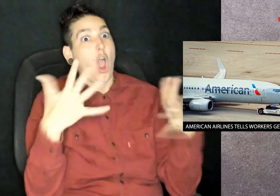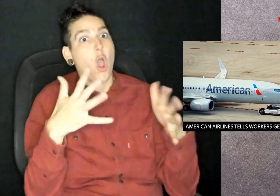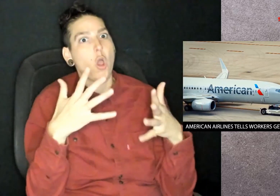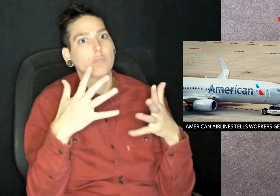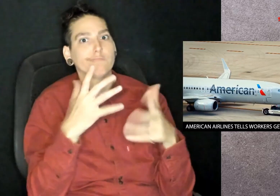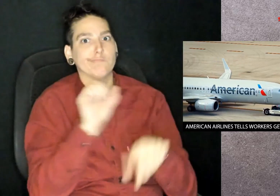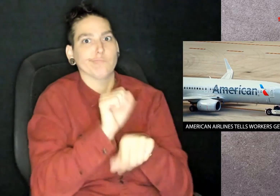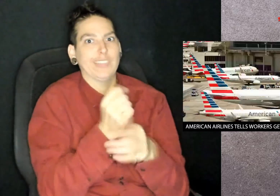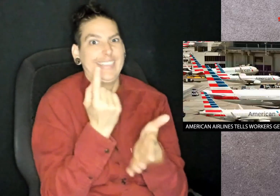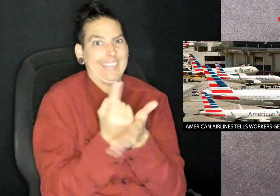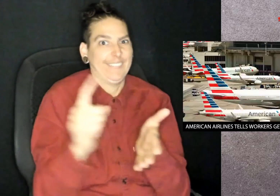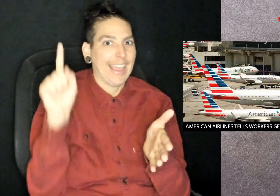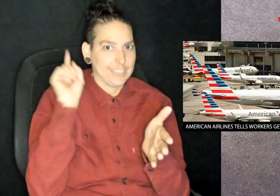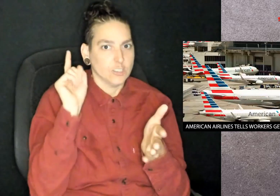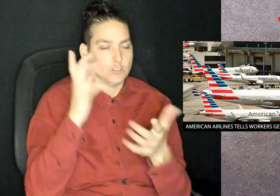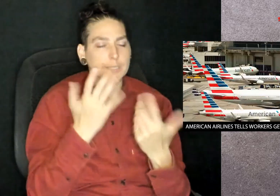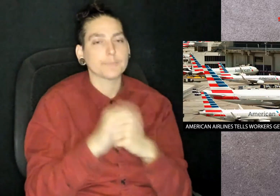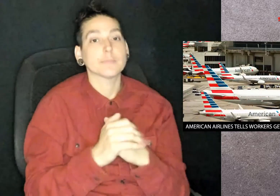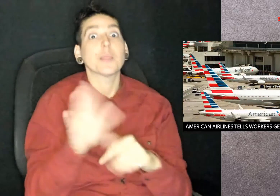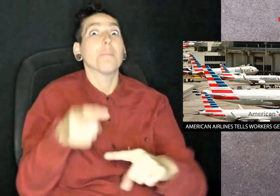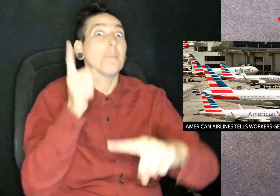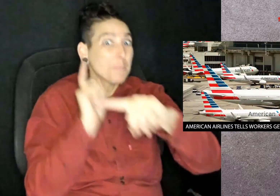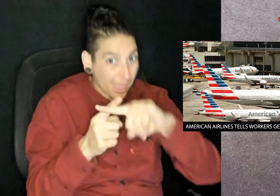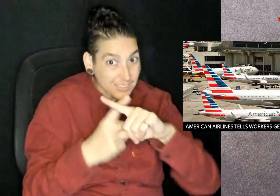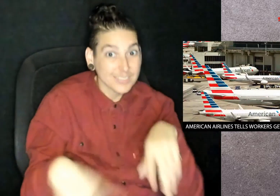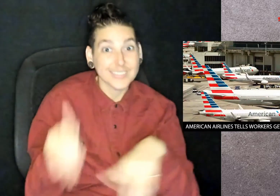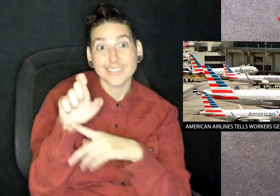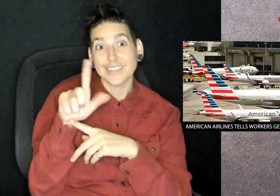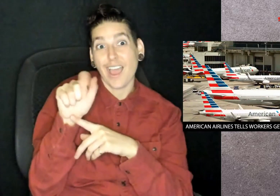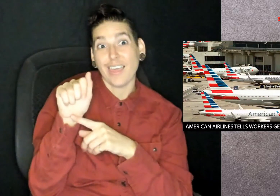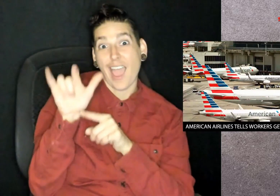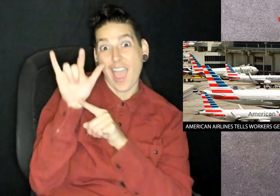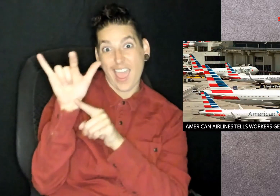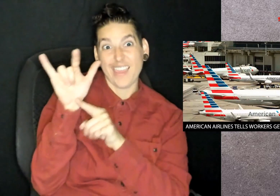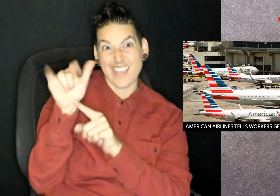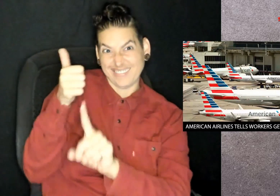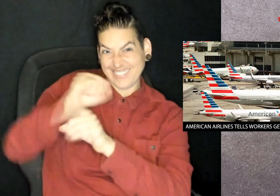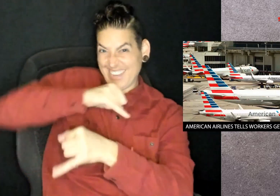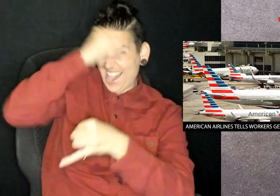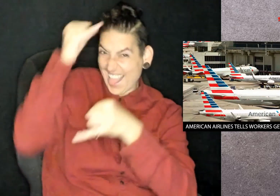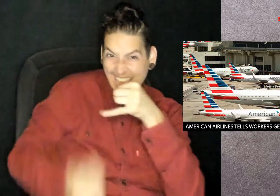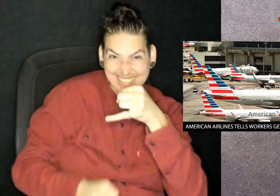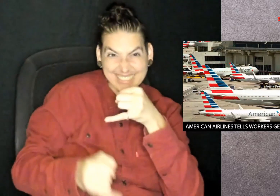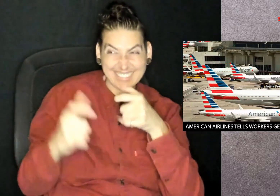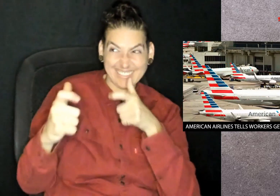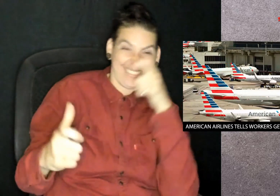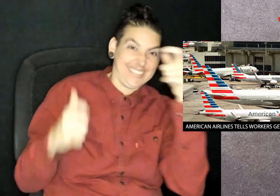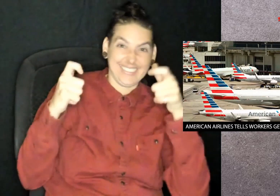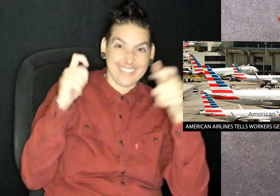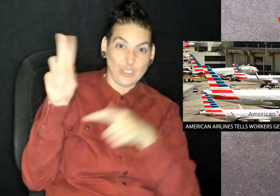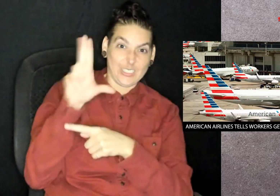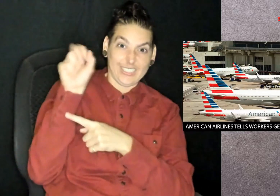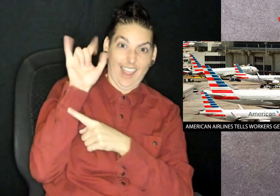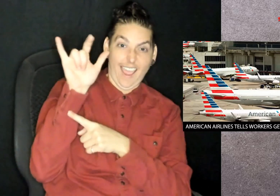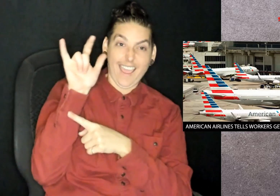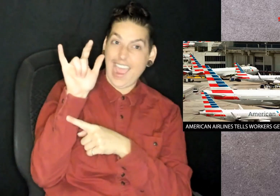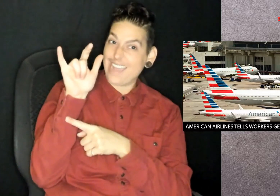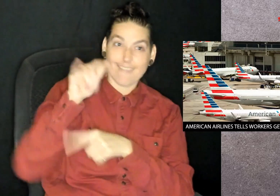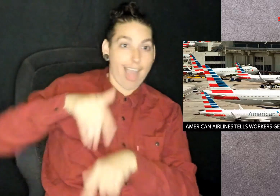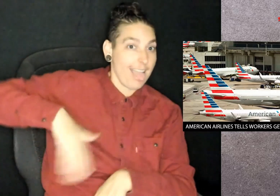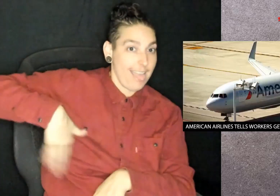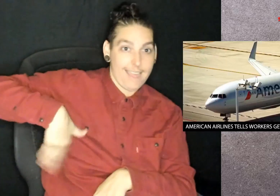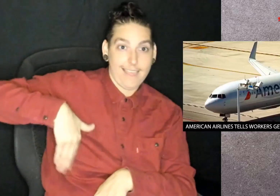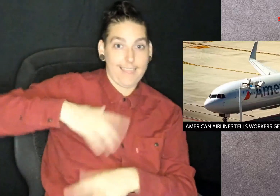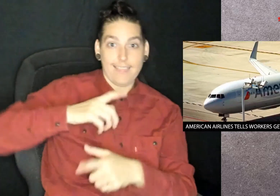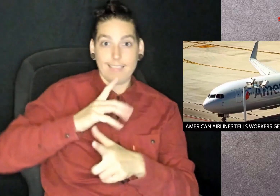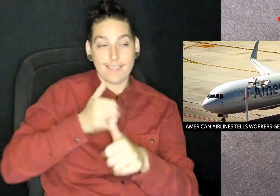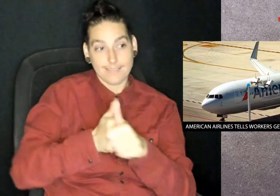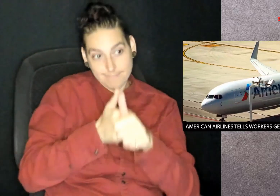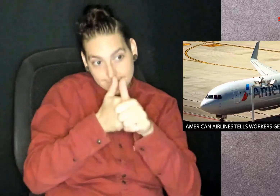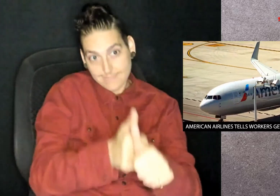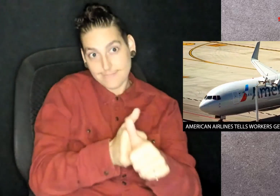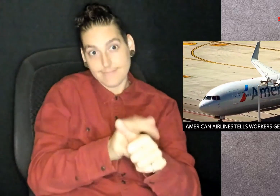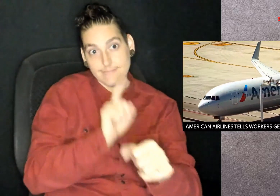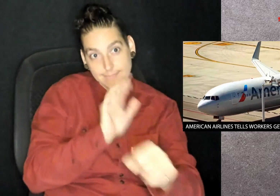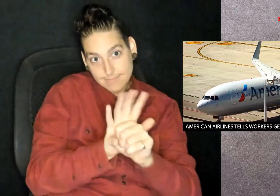last week and Delta is now the last of the major US airlines not to implement a mandate